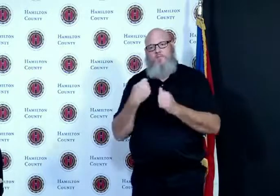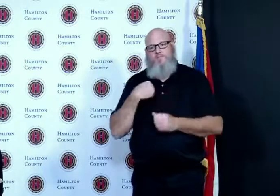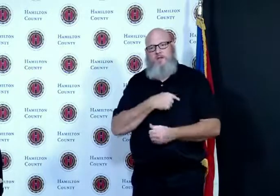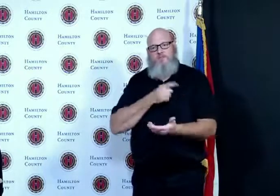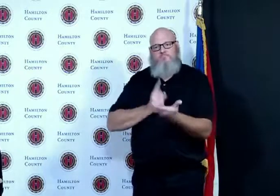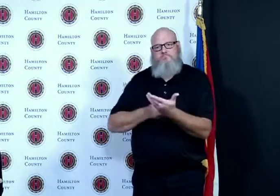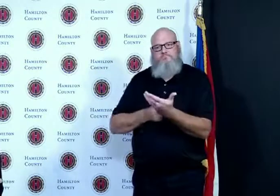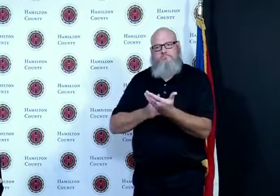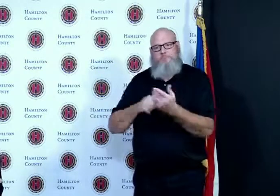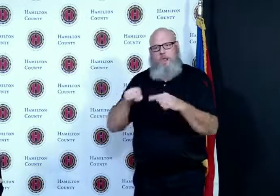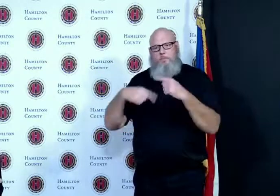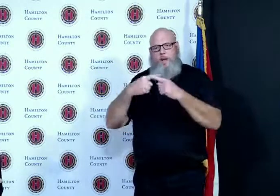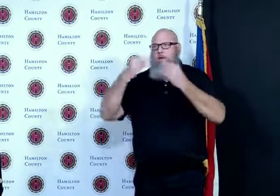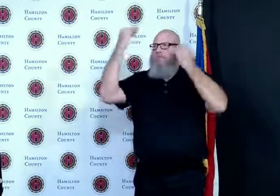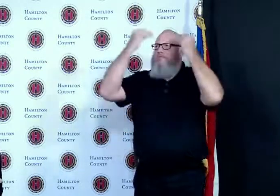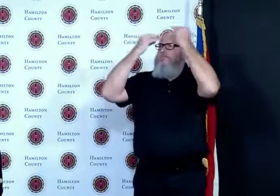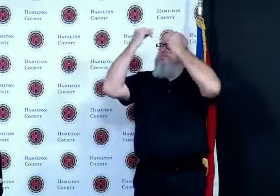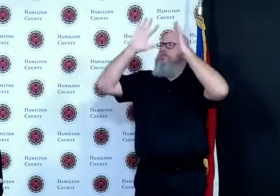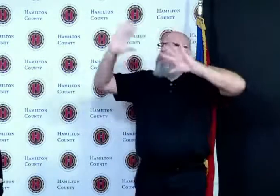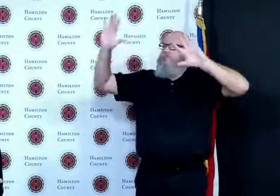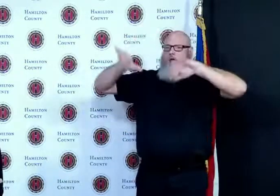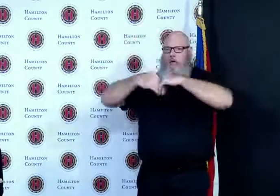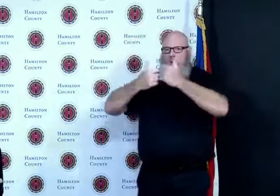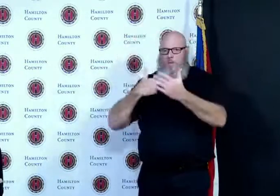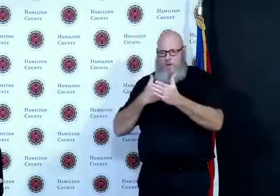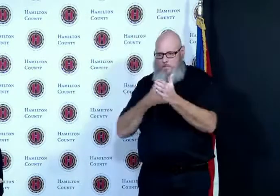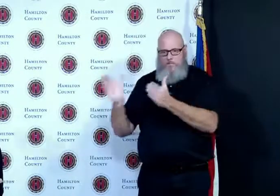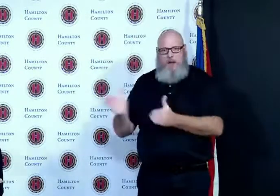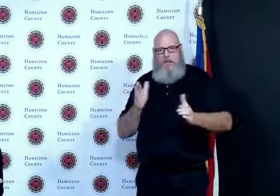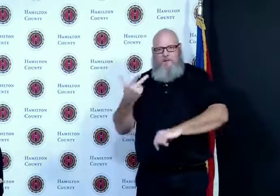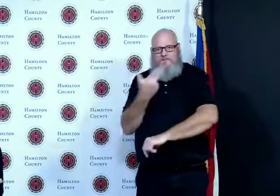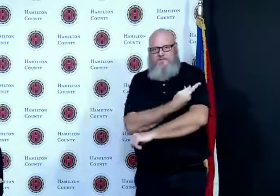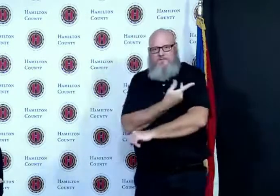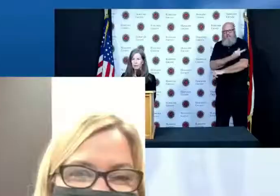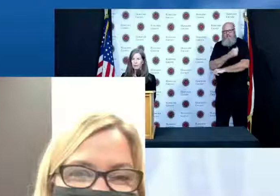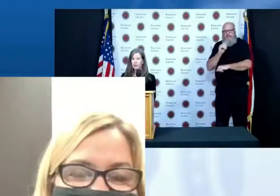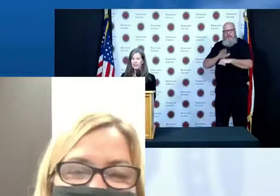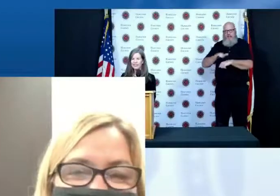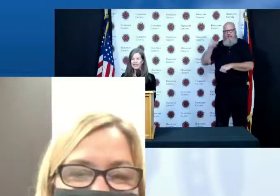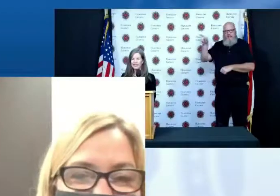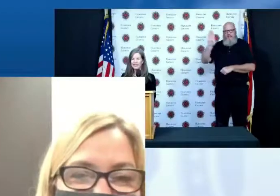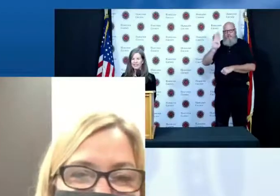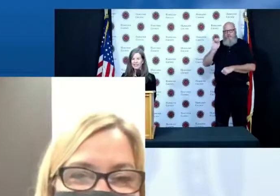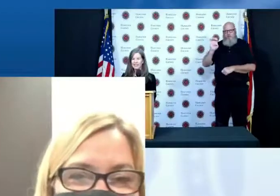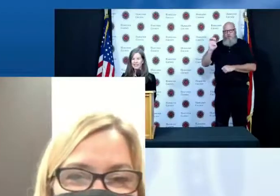of elections that's going to be used for vaccine distribution so welcome ladies thank you thank you